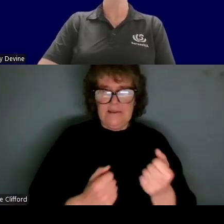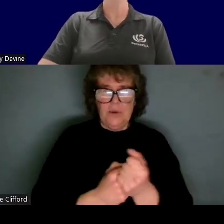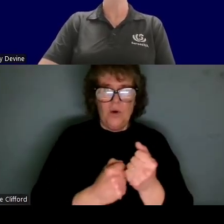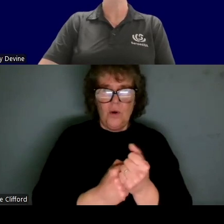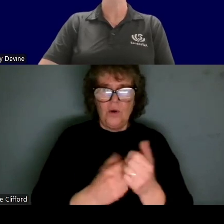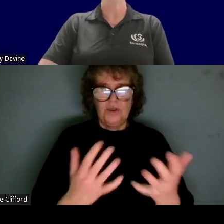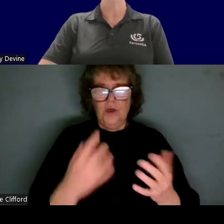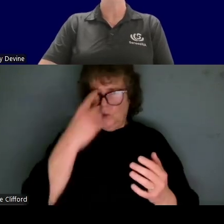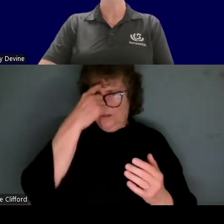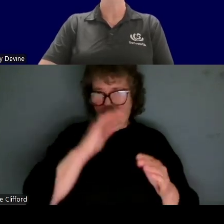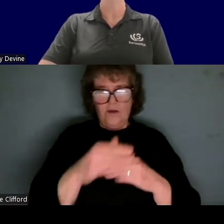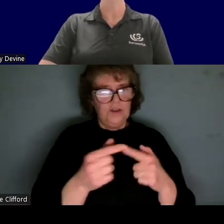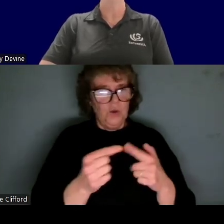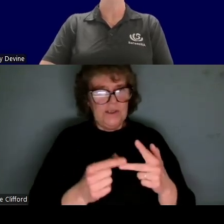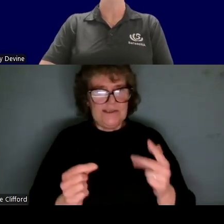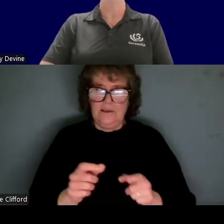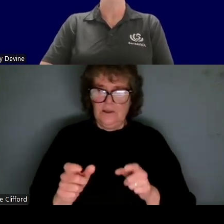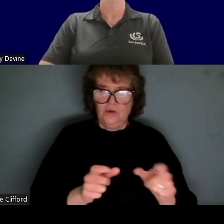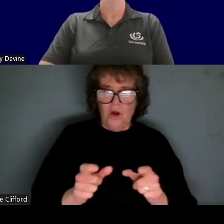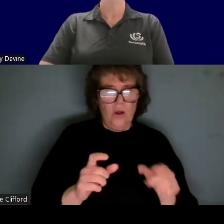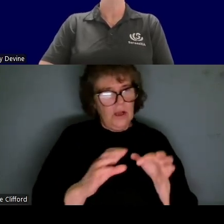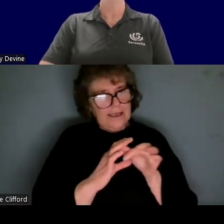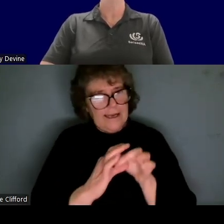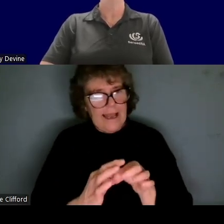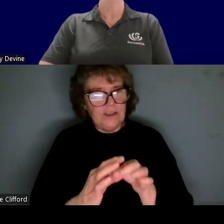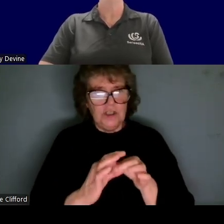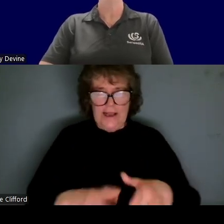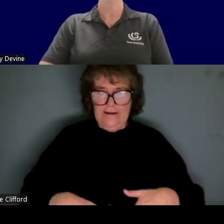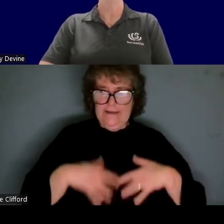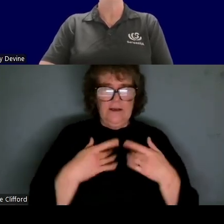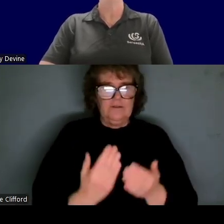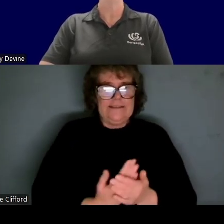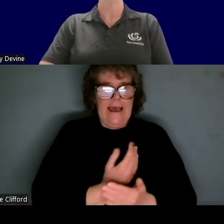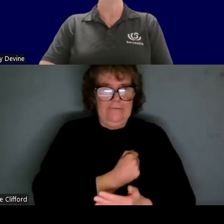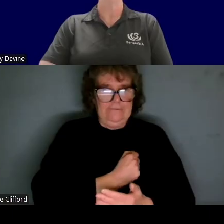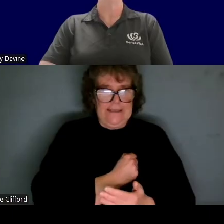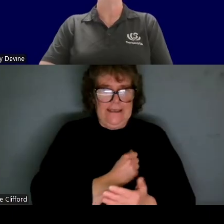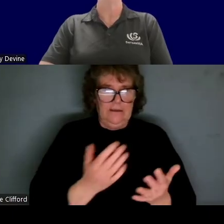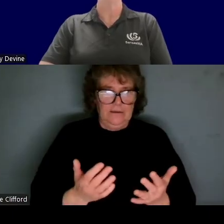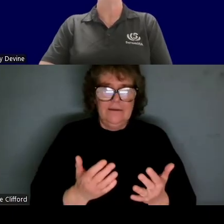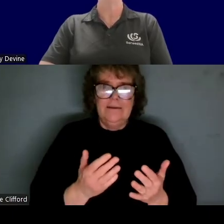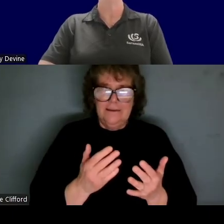control, connection and a sense of safety. This is fostered through, most effectively through person